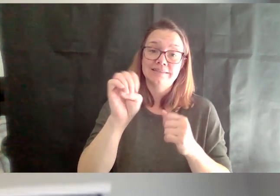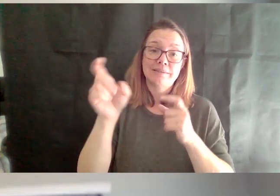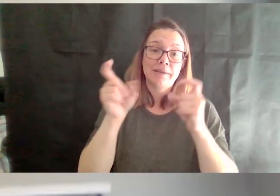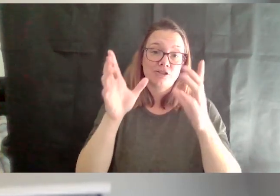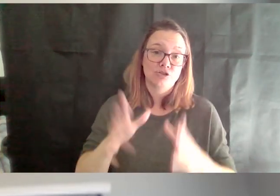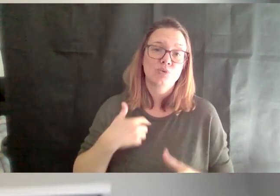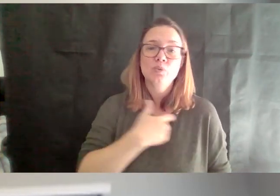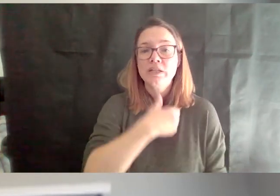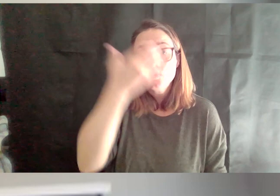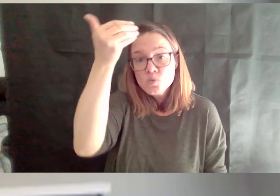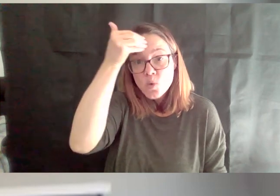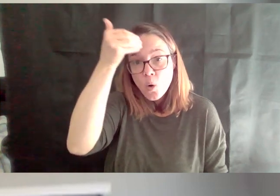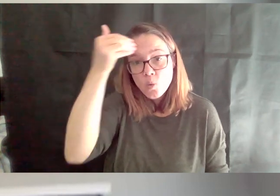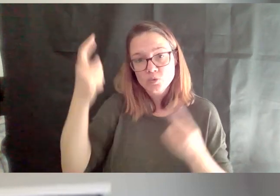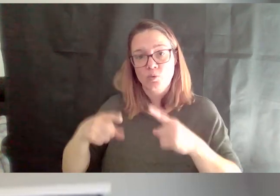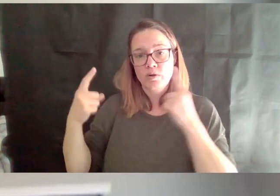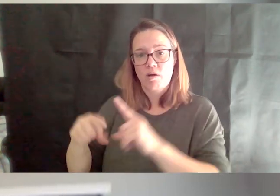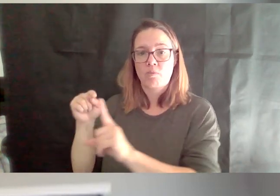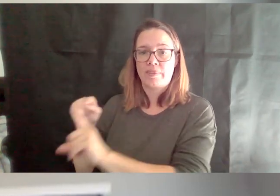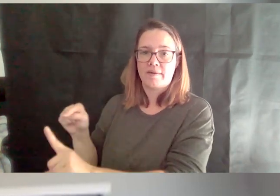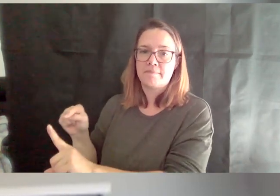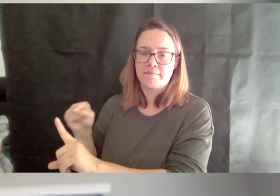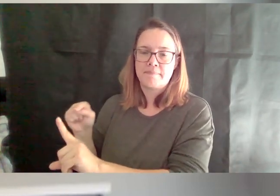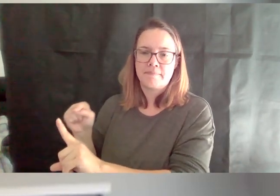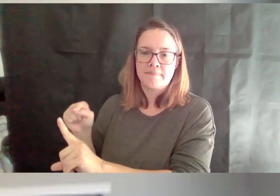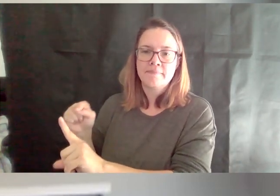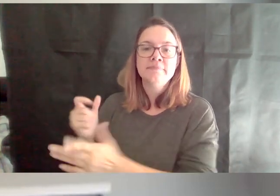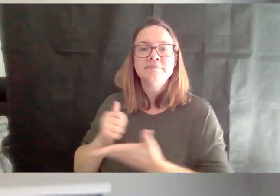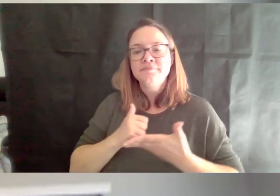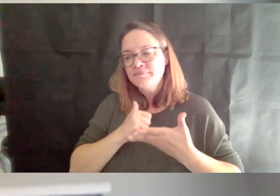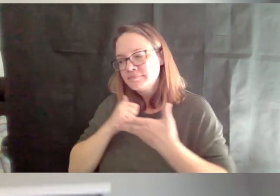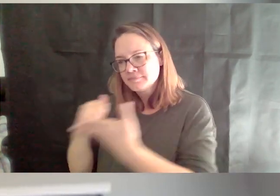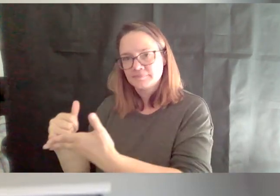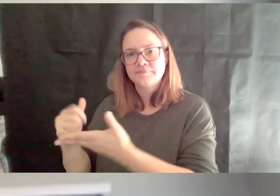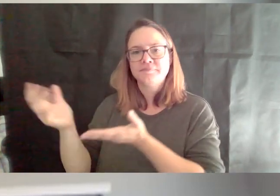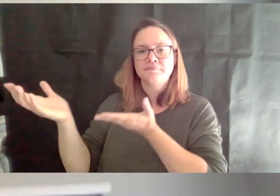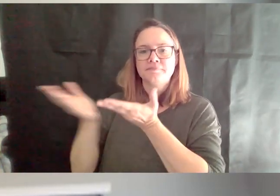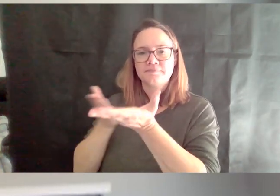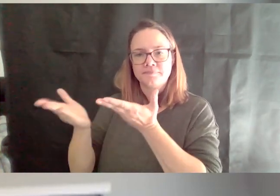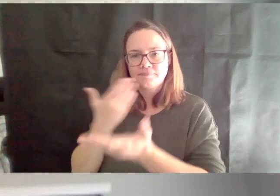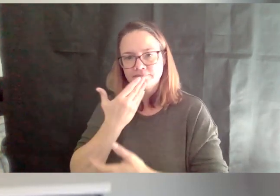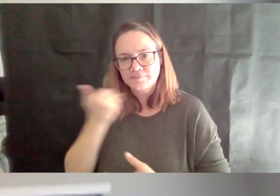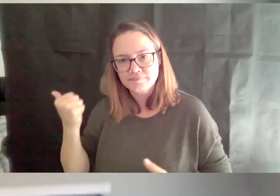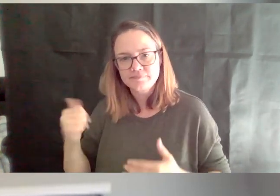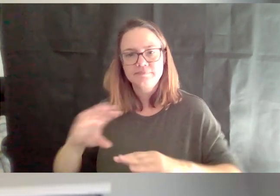know what's going on with them. That's a big part of helping serve them the best that we can and helping to meet their needs.